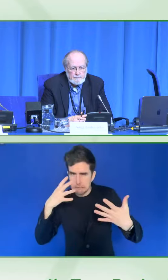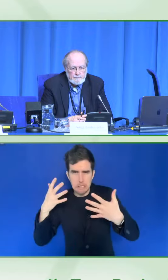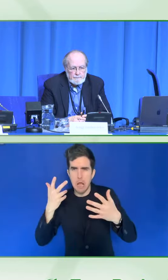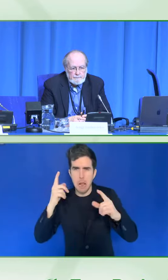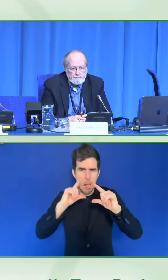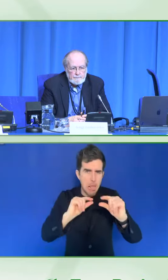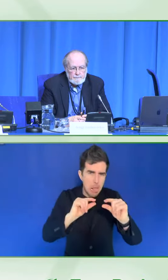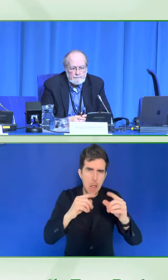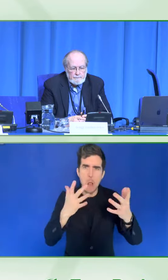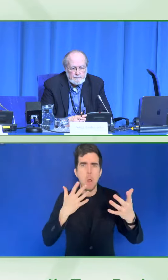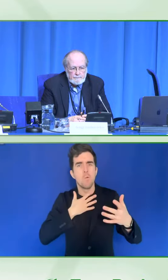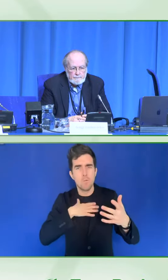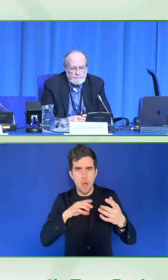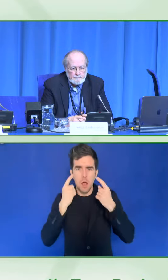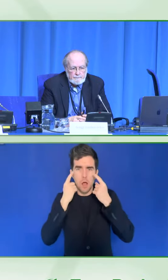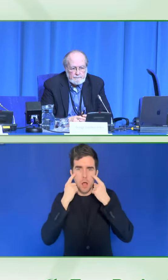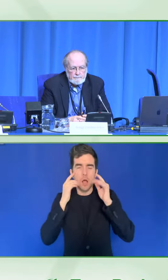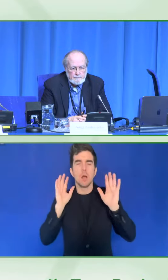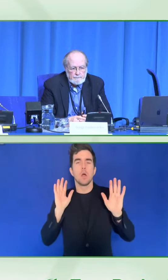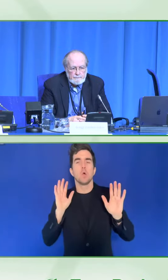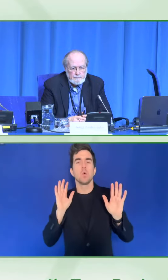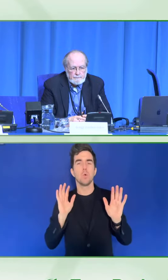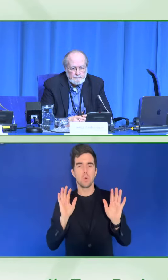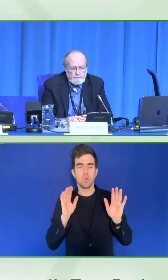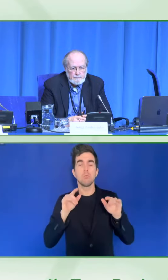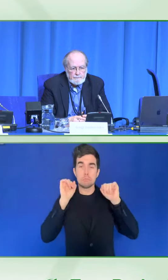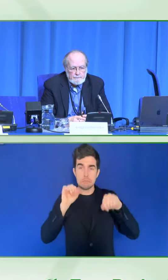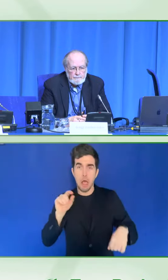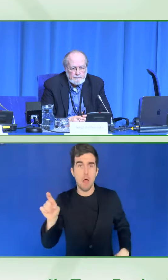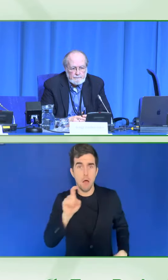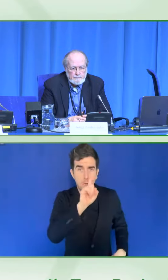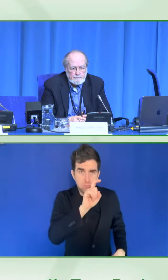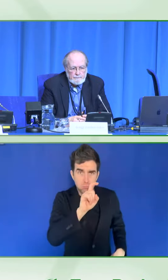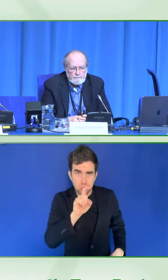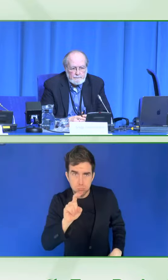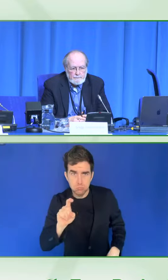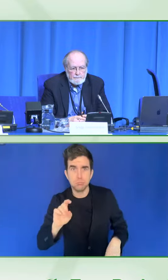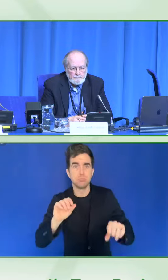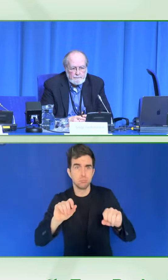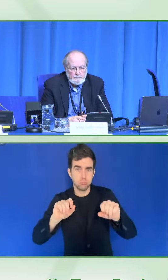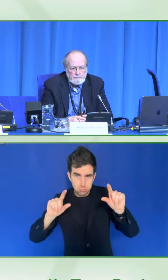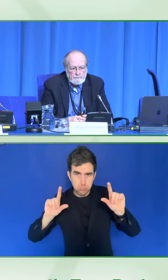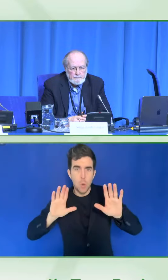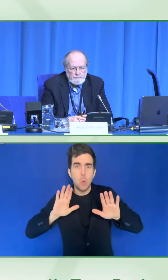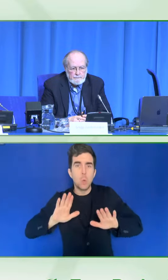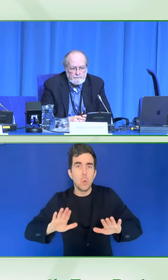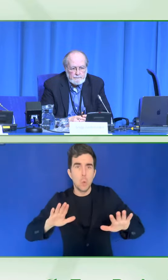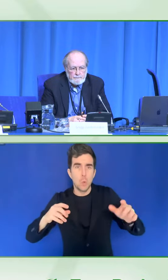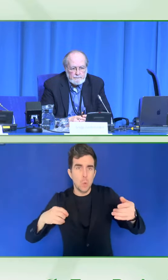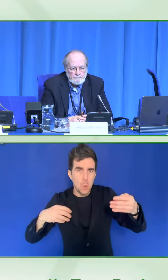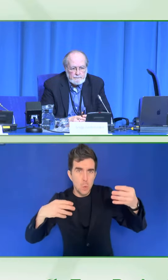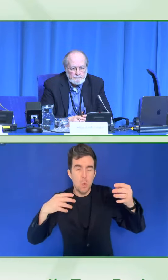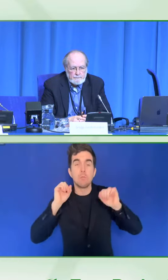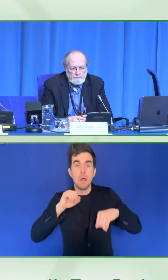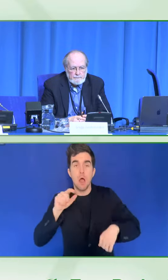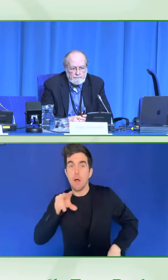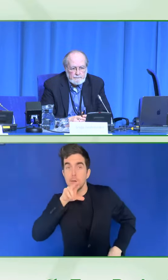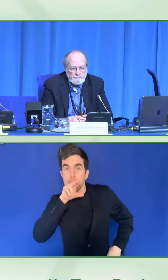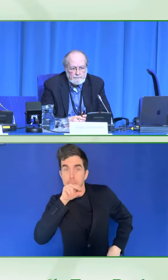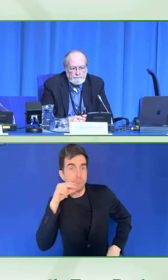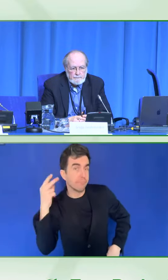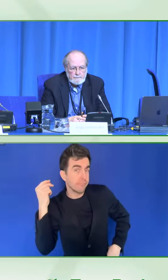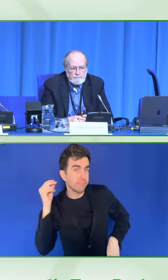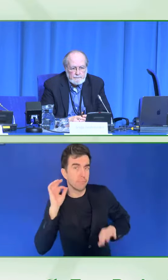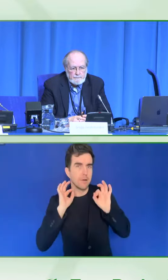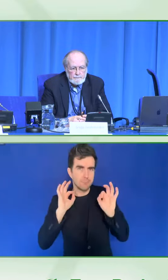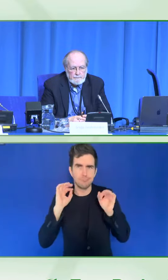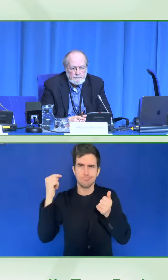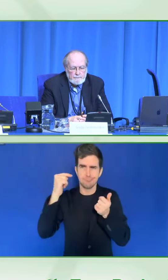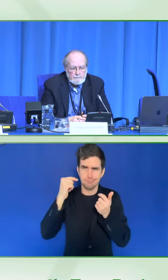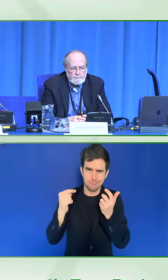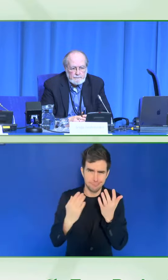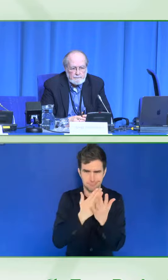The links in the text in CI colours and a switch also with this highlight between the